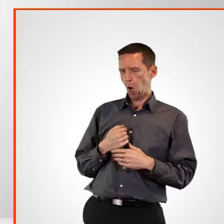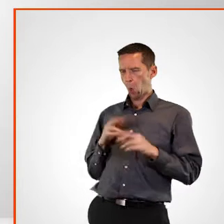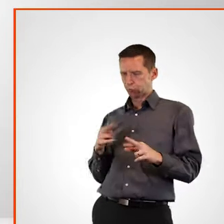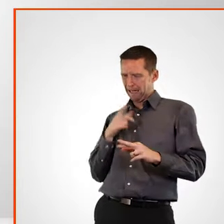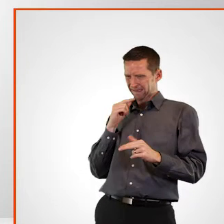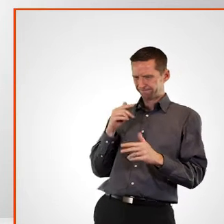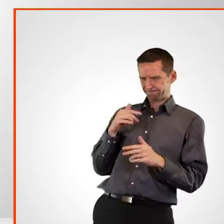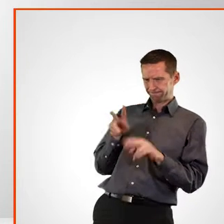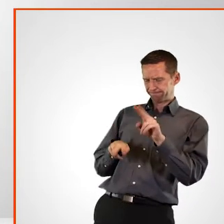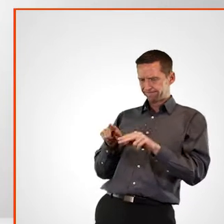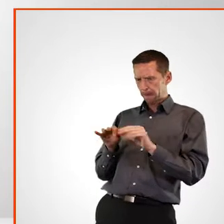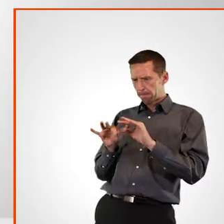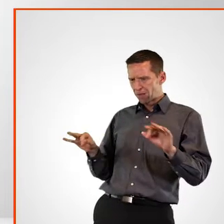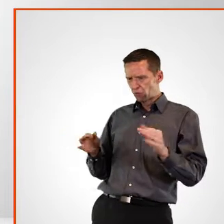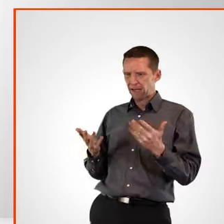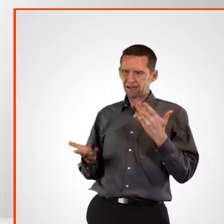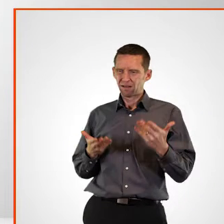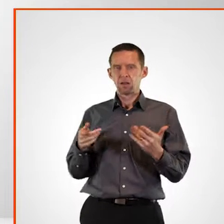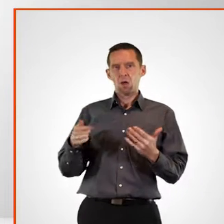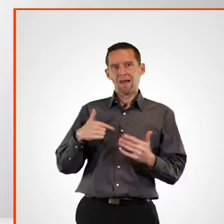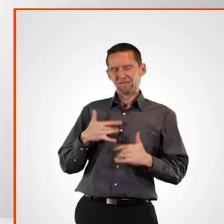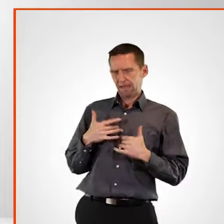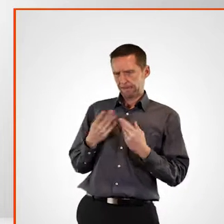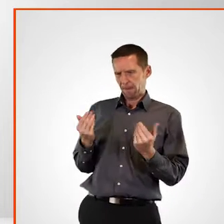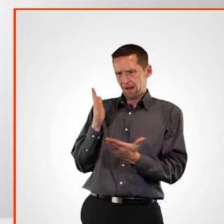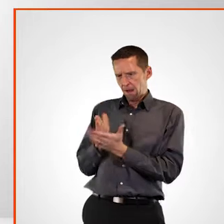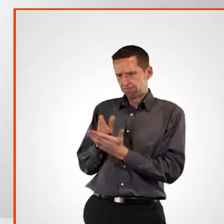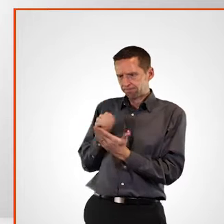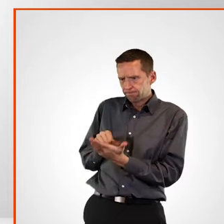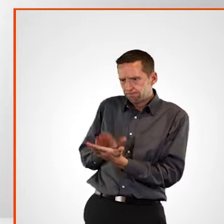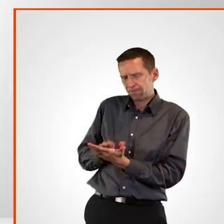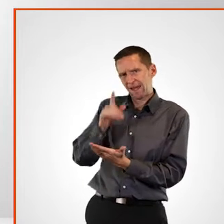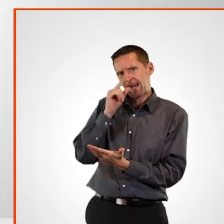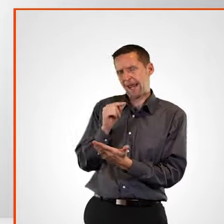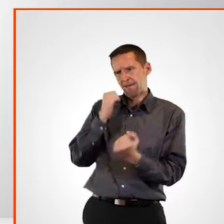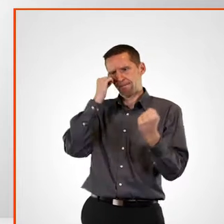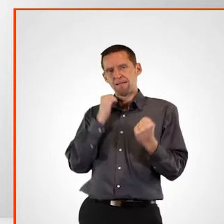"If I could just measure something. That's the clinician in me, I need to have something measurable. I need to have something on paper.